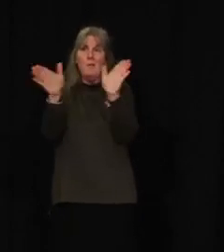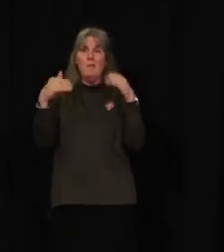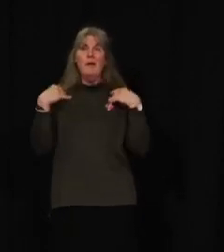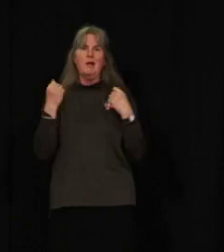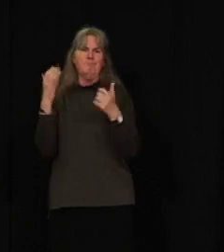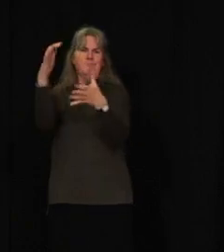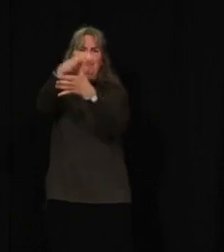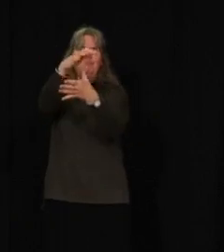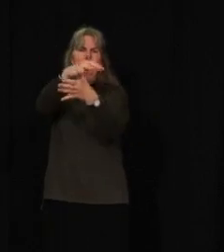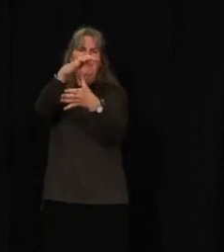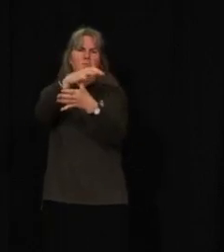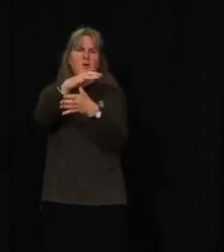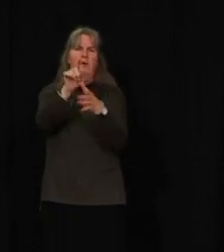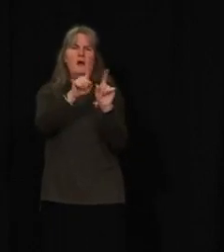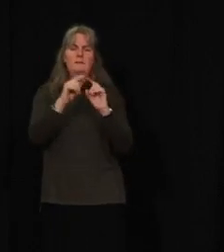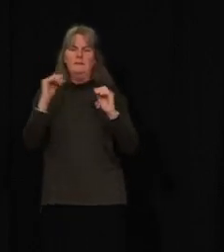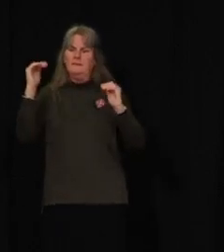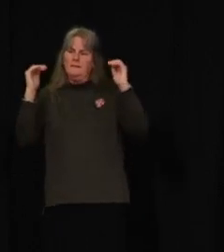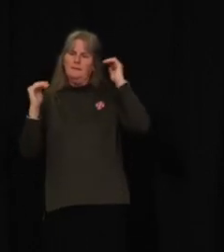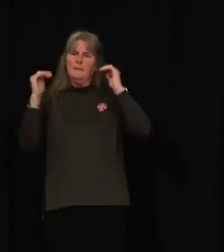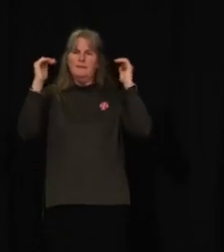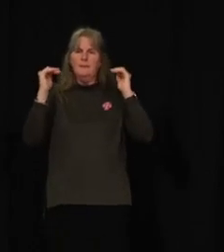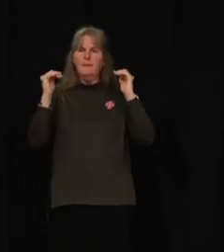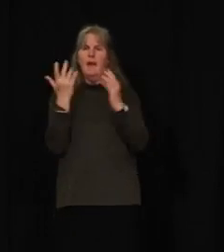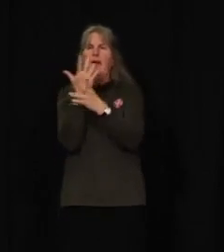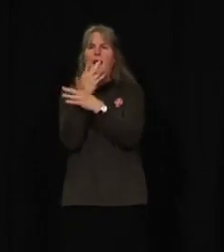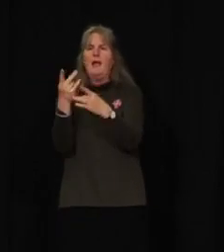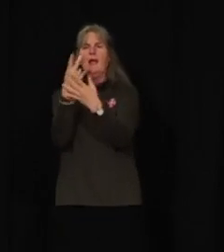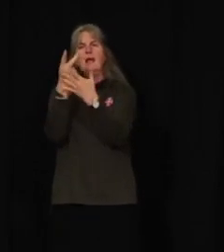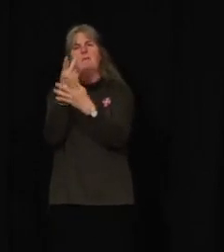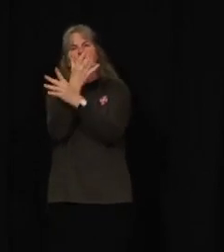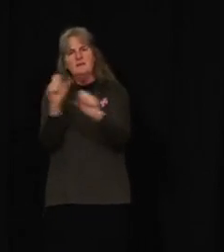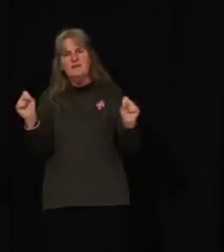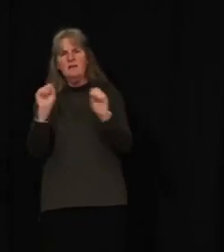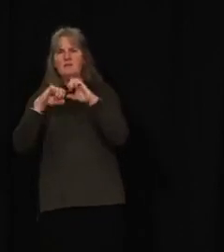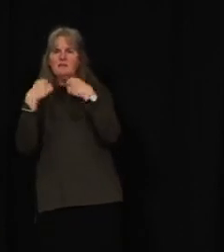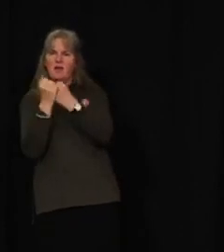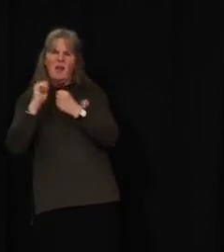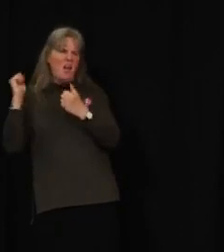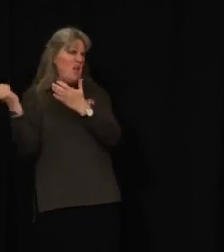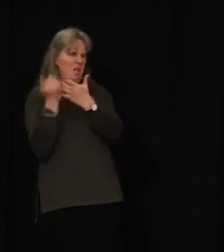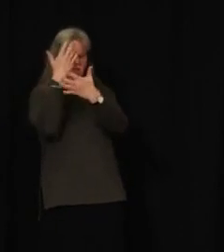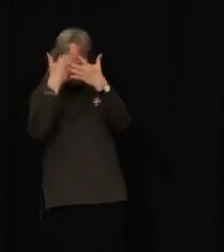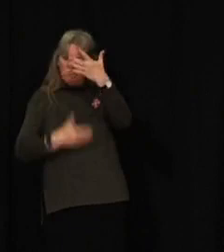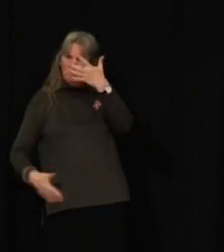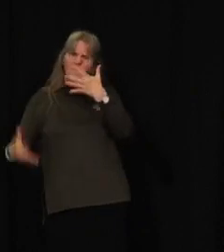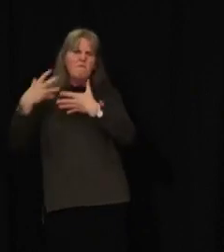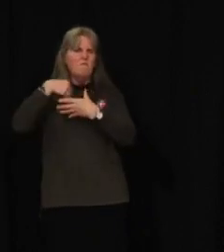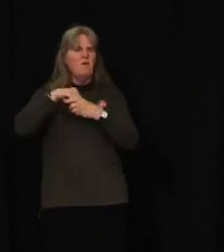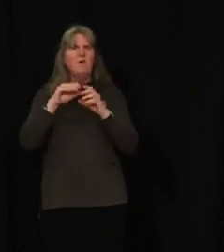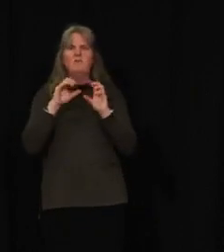and the public's health first, balanced with keeping our society safe and well in all aspect.